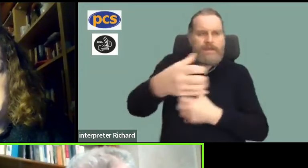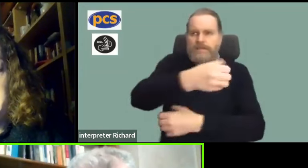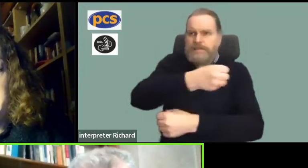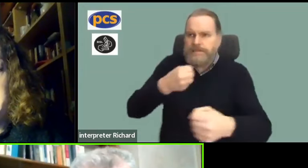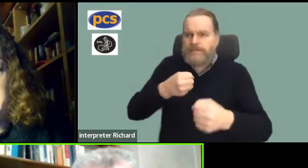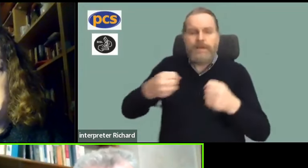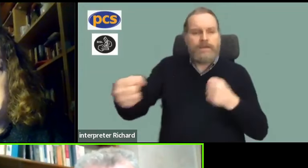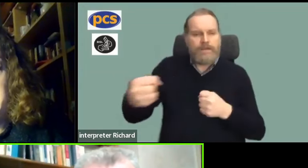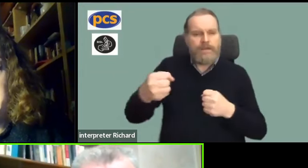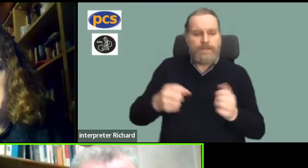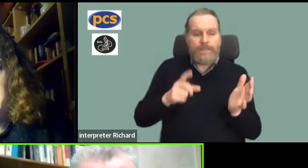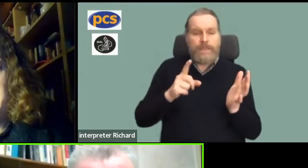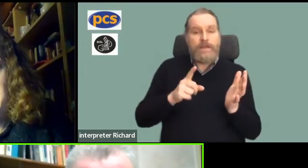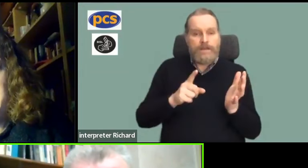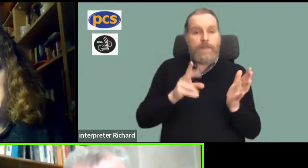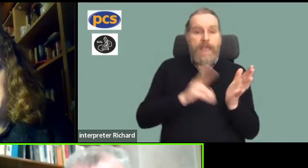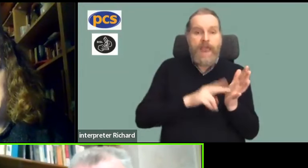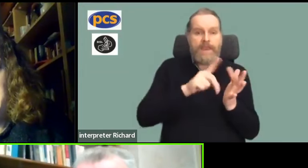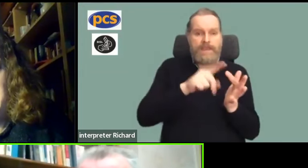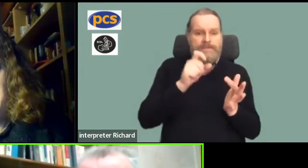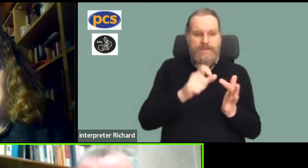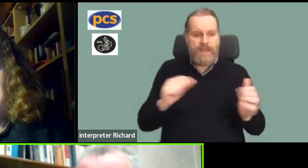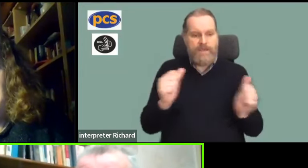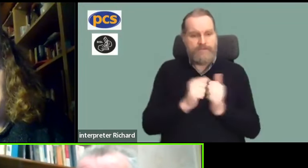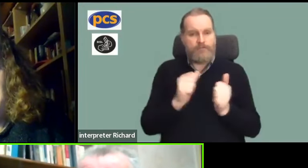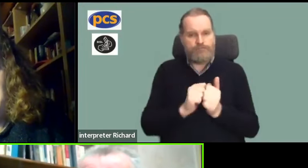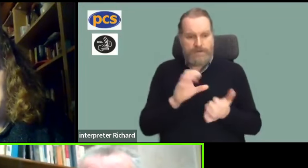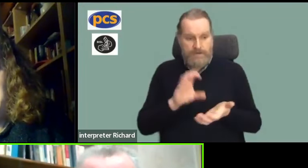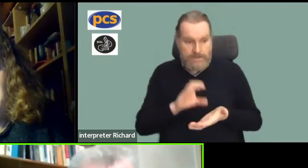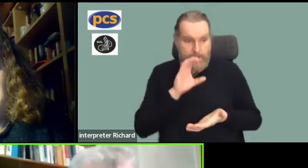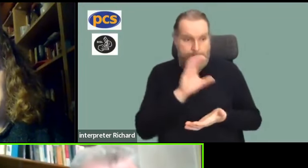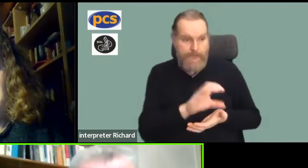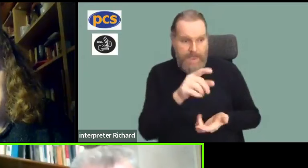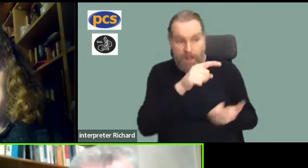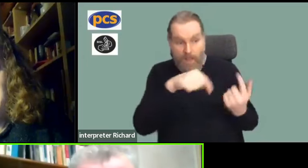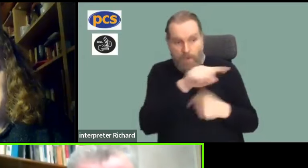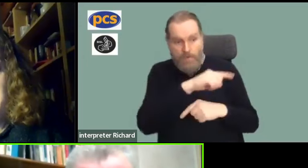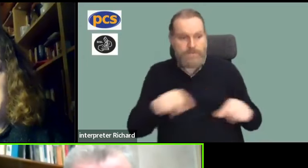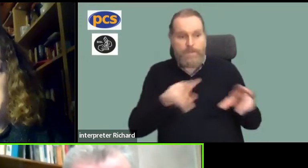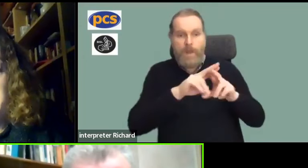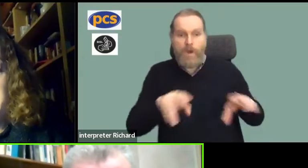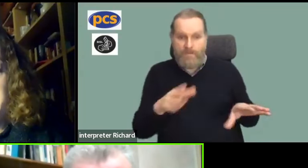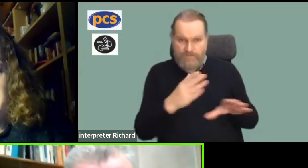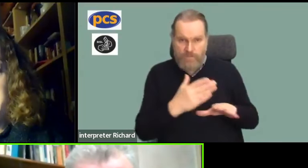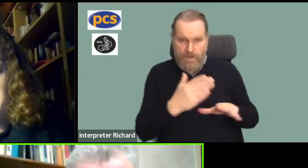Why the nec is doing doing the levy, because doing the levy. because whilst we, as a union union essentially